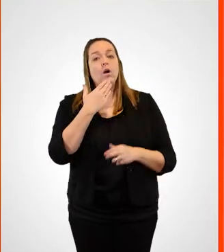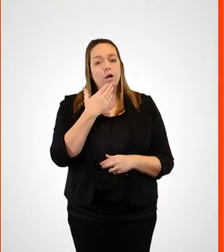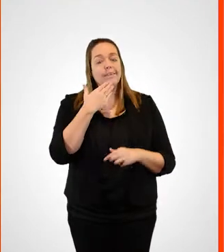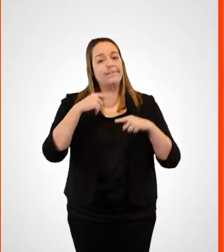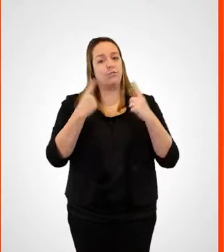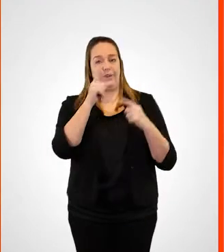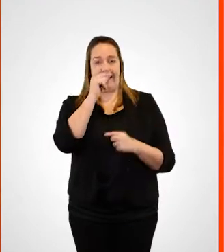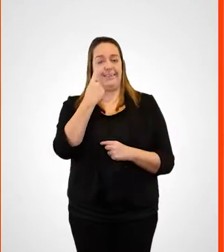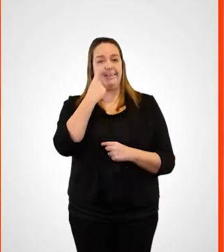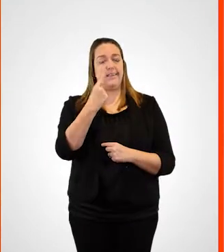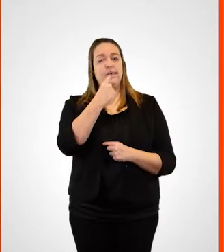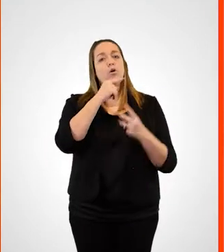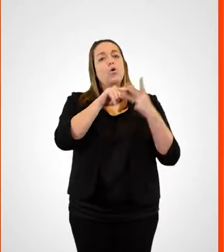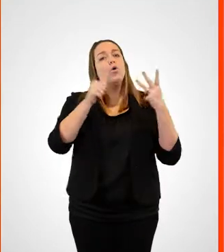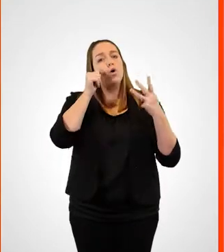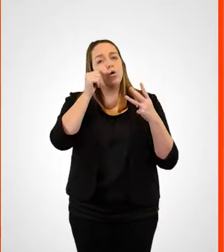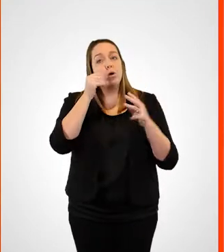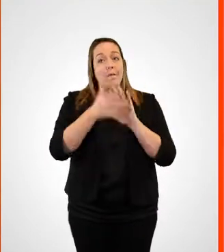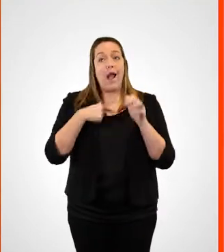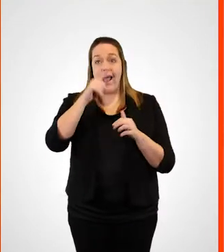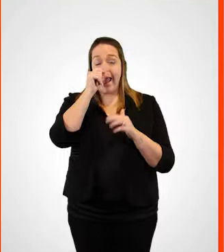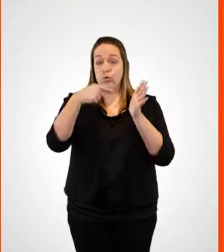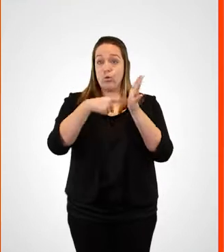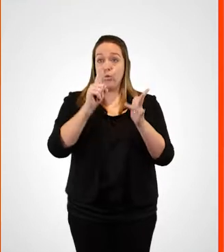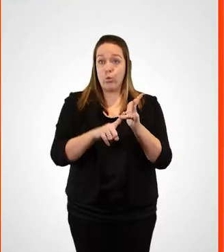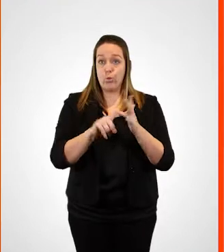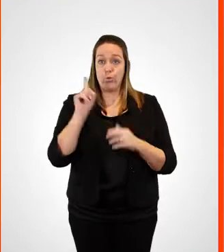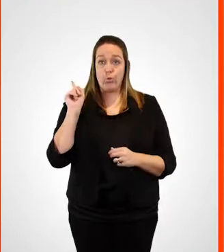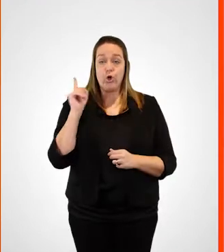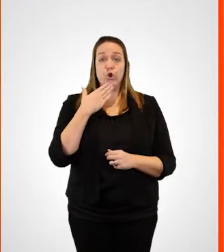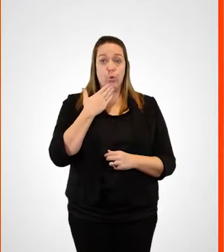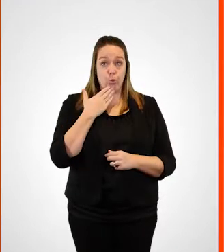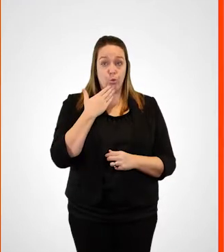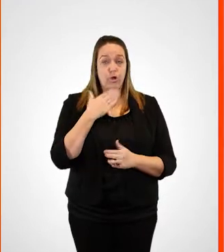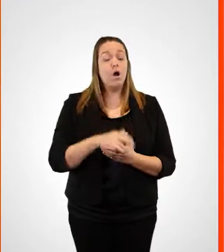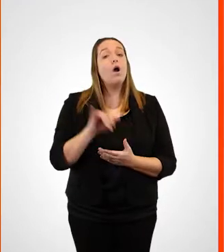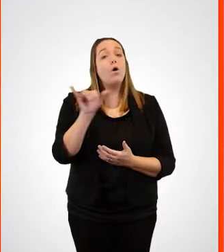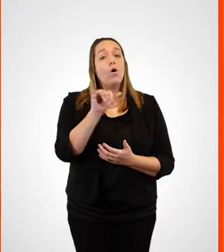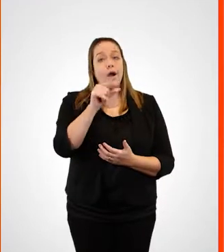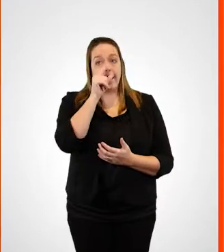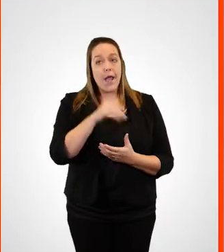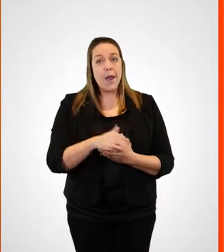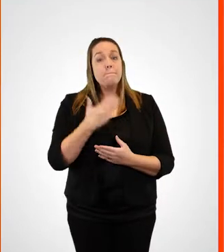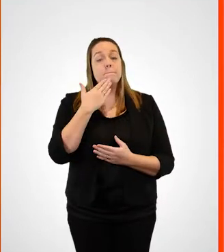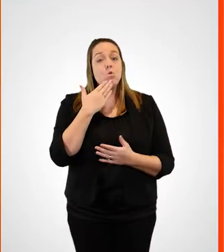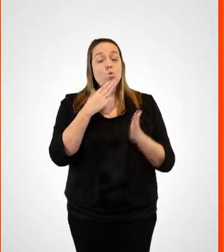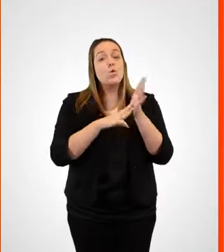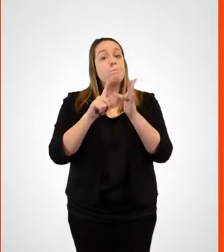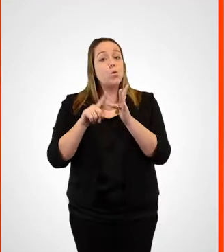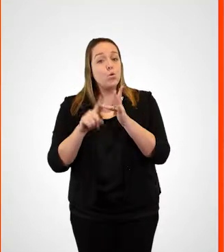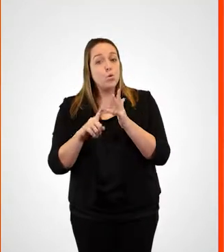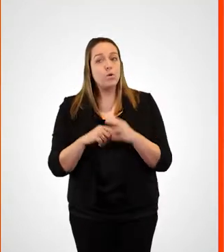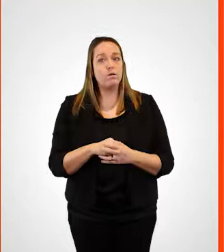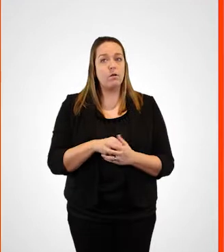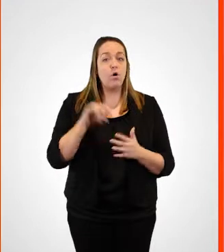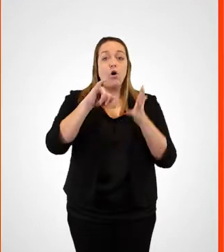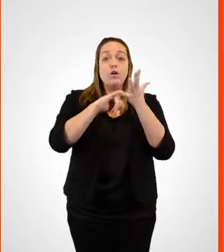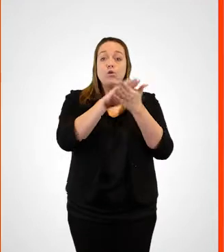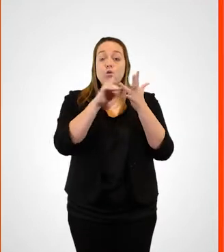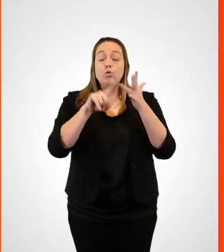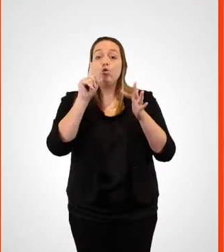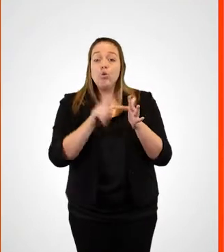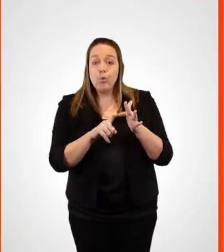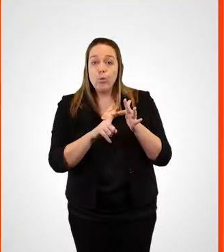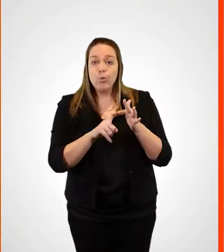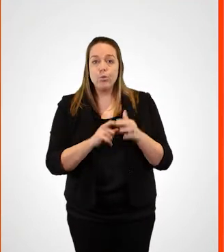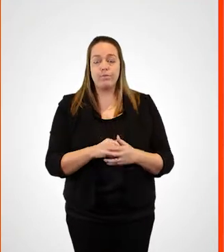So I can do a word like "two" or "moo" or "shoe" by touching my chin